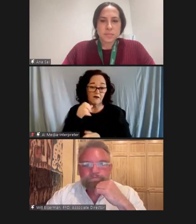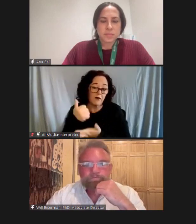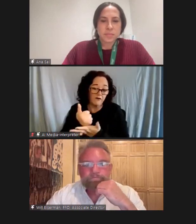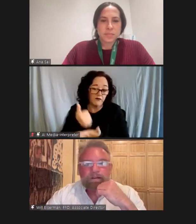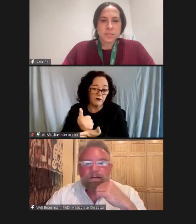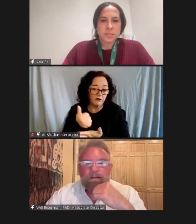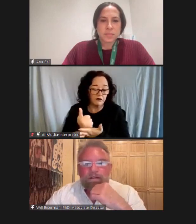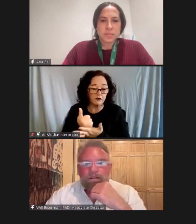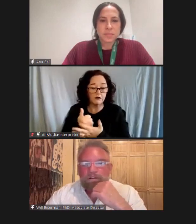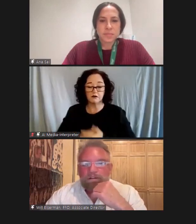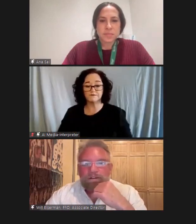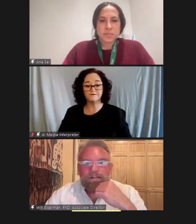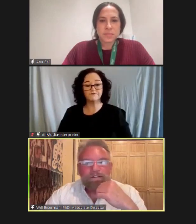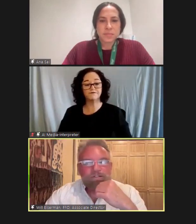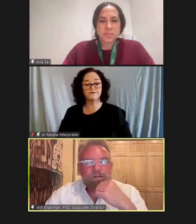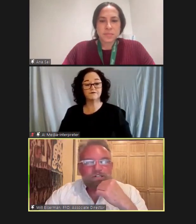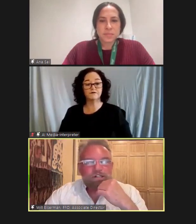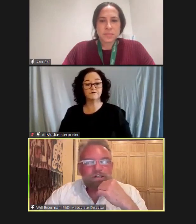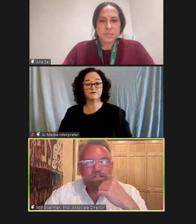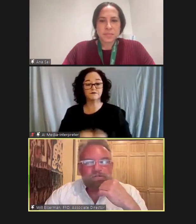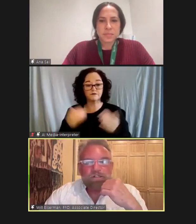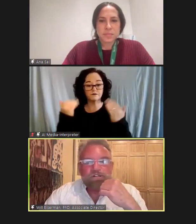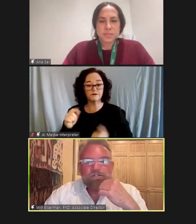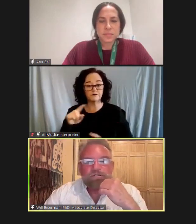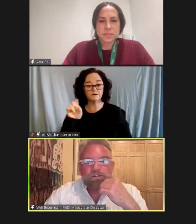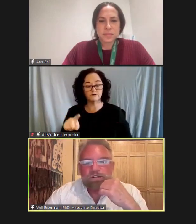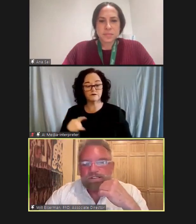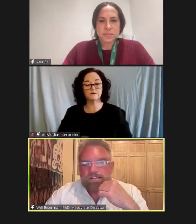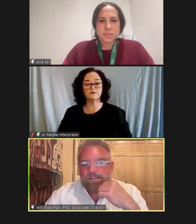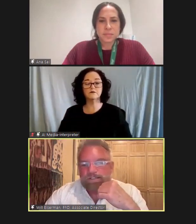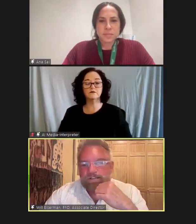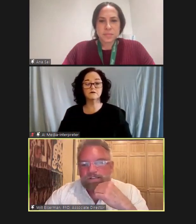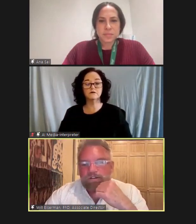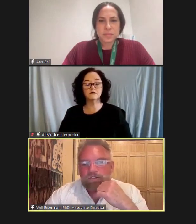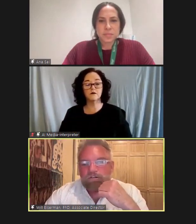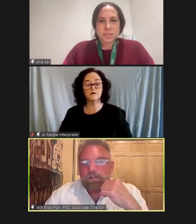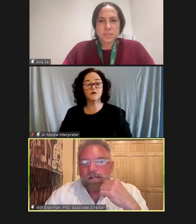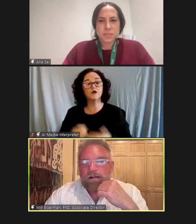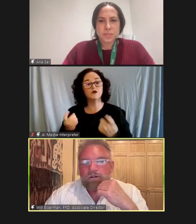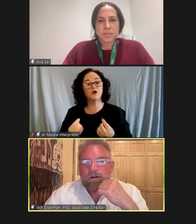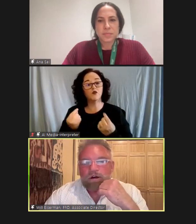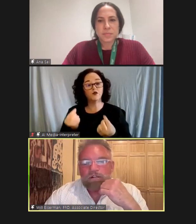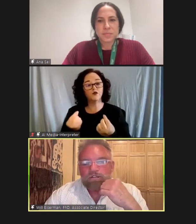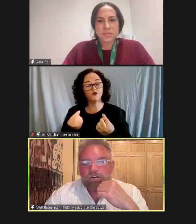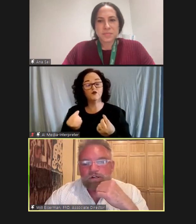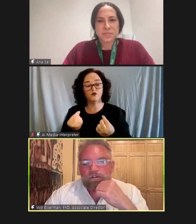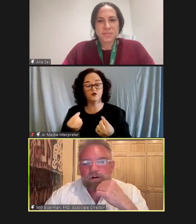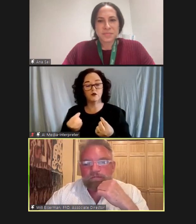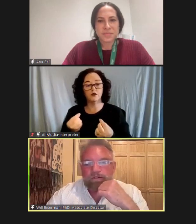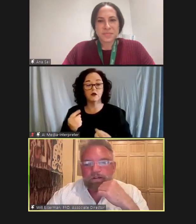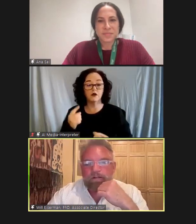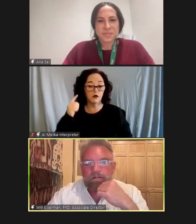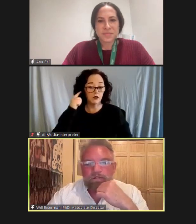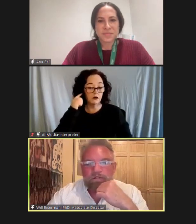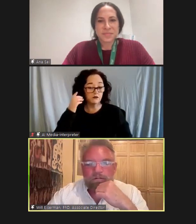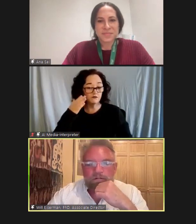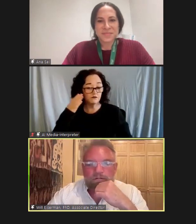there the next question is what do you do in instances of unilateral auditory